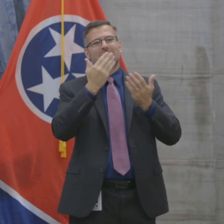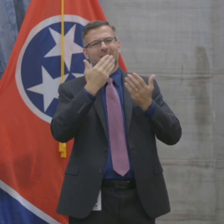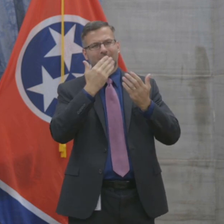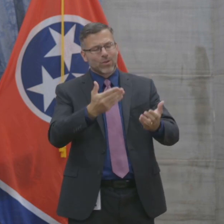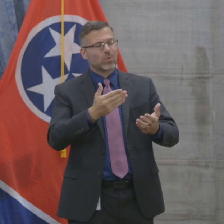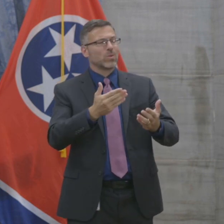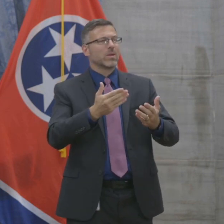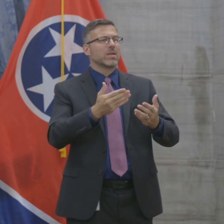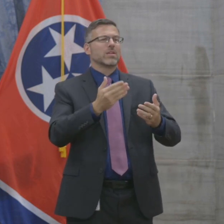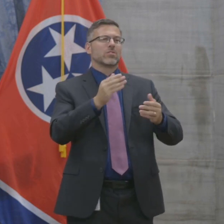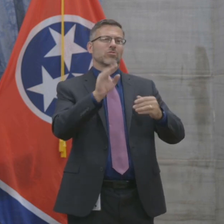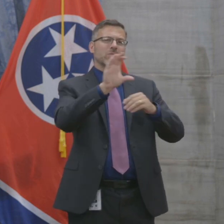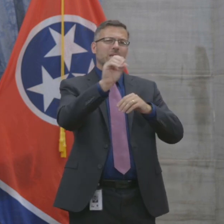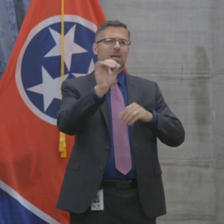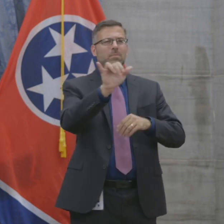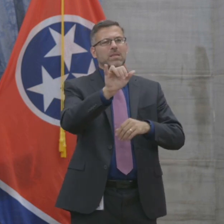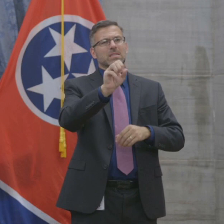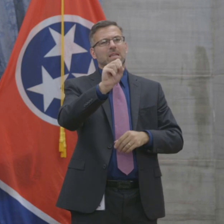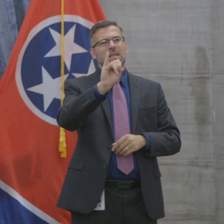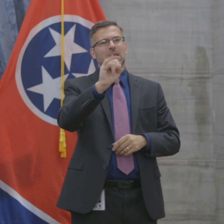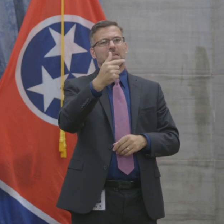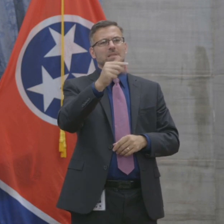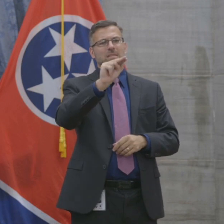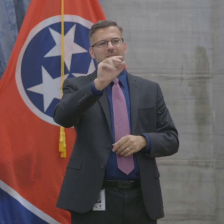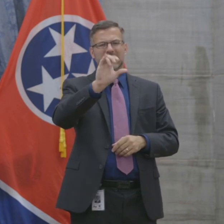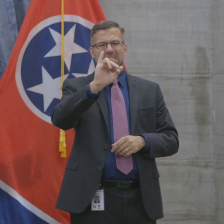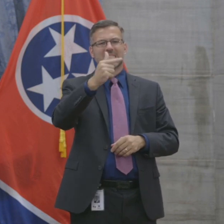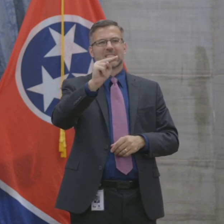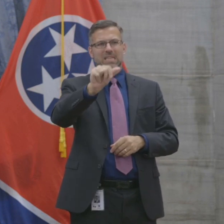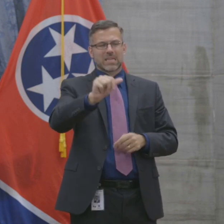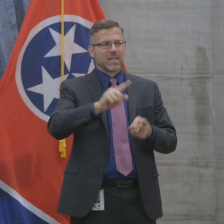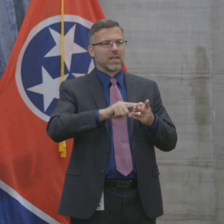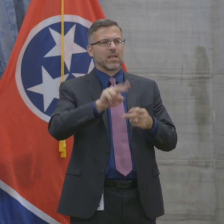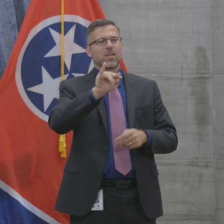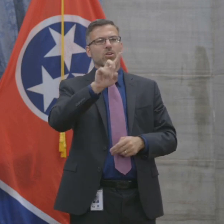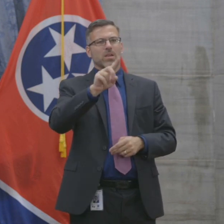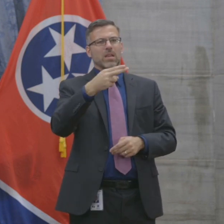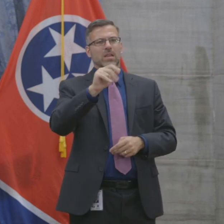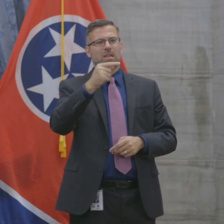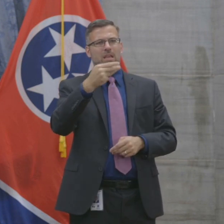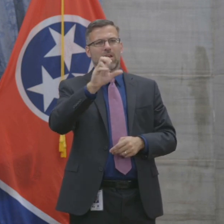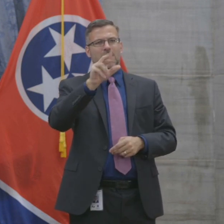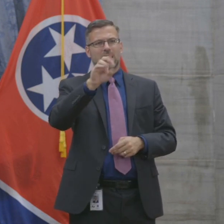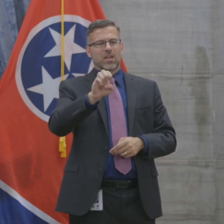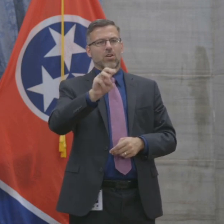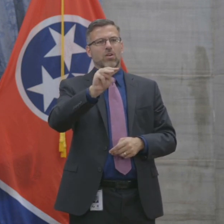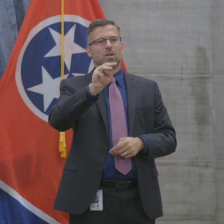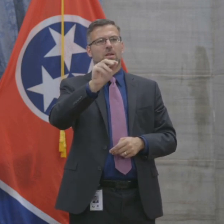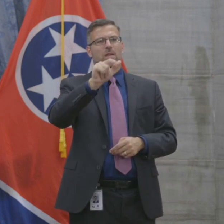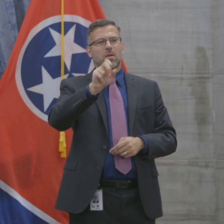support local businesses, create those family memories on road trips and discover the outdoor scenic beauty where social